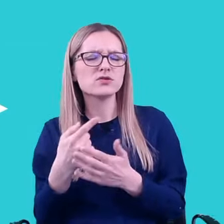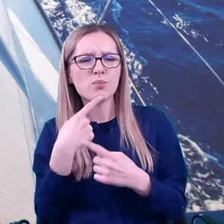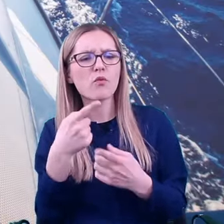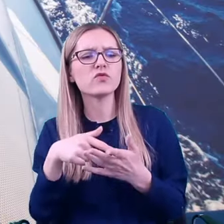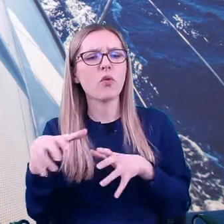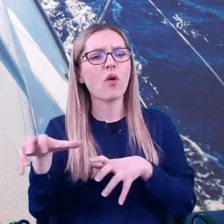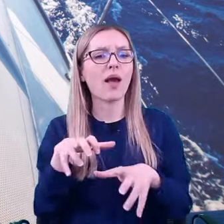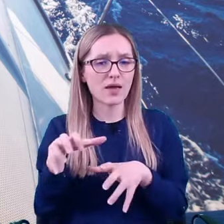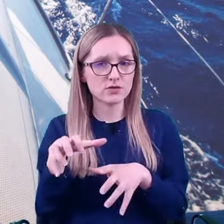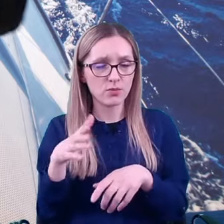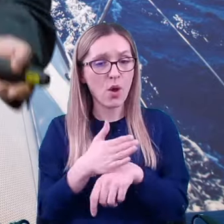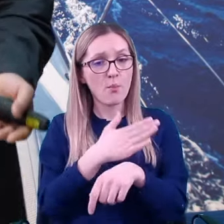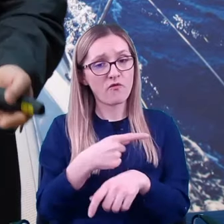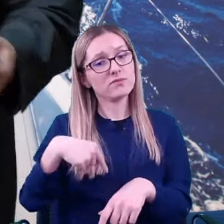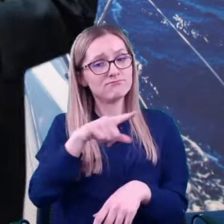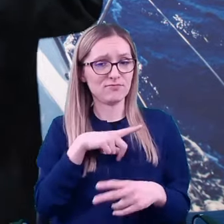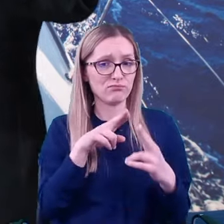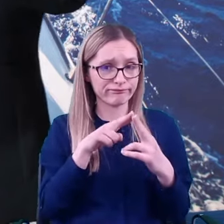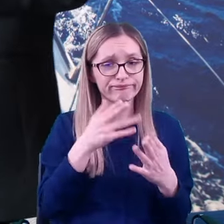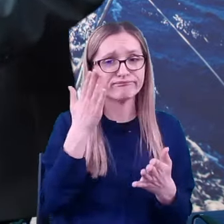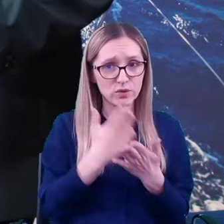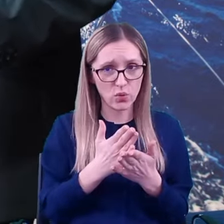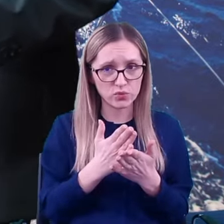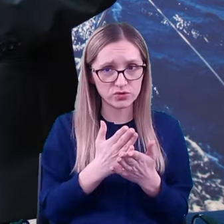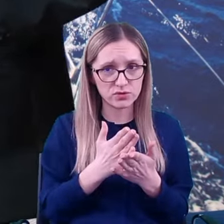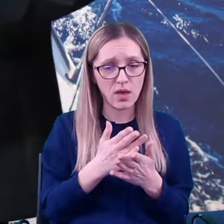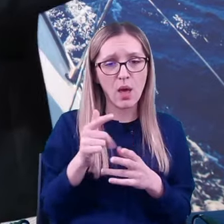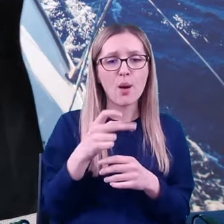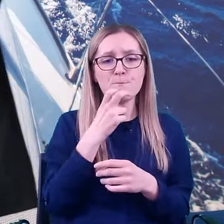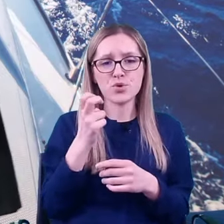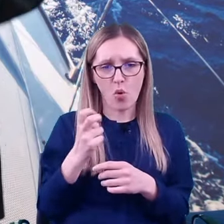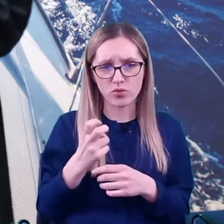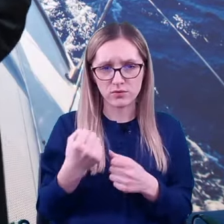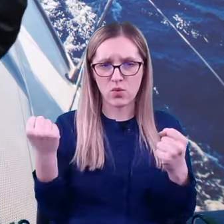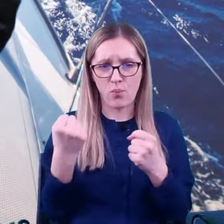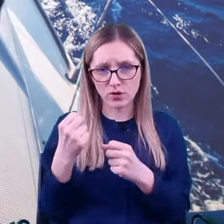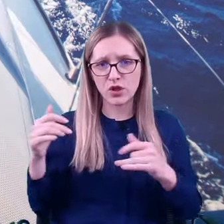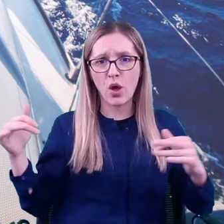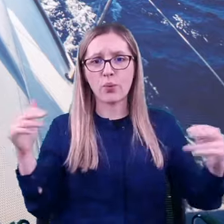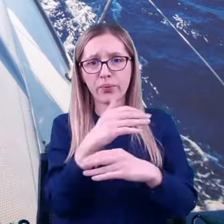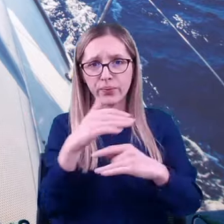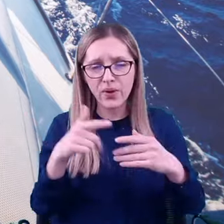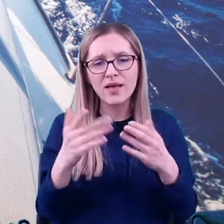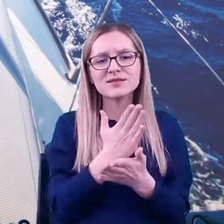As established before, how much power will flow through depends on how many molecules will react, right?